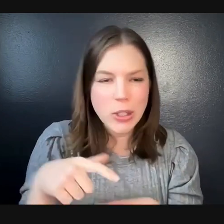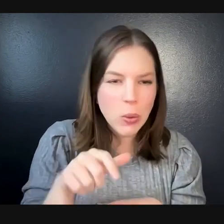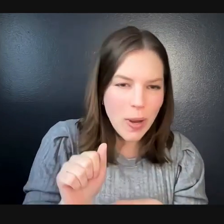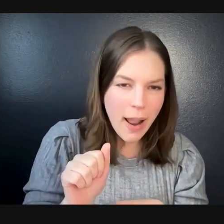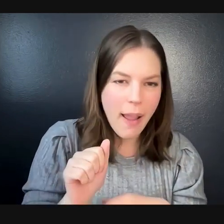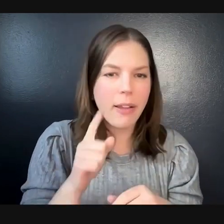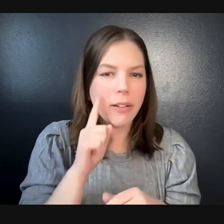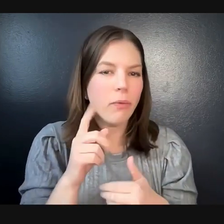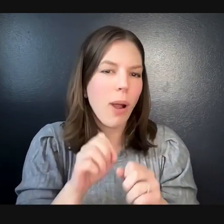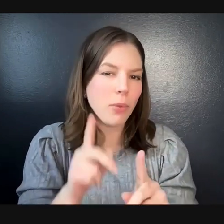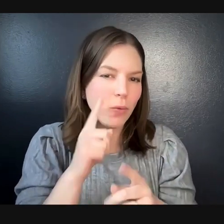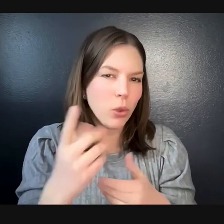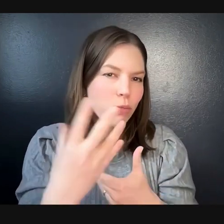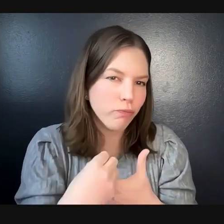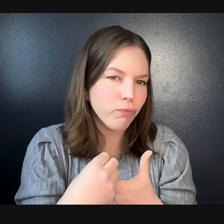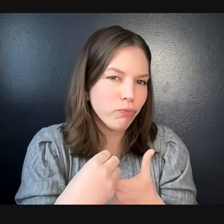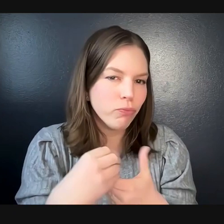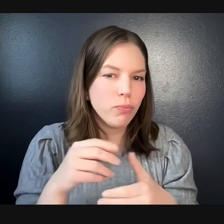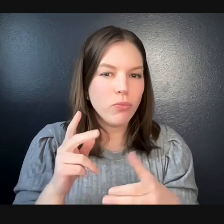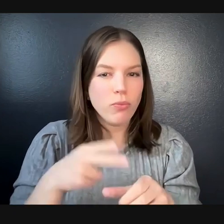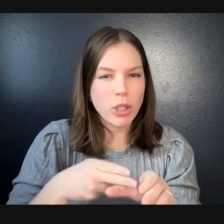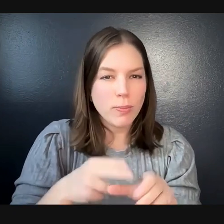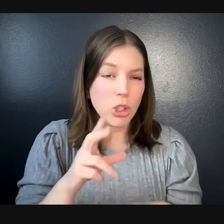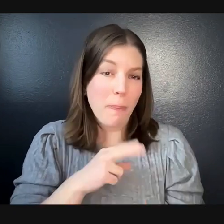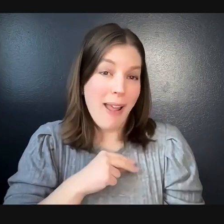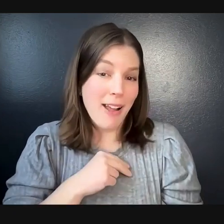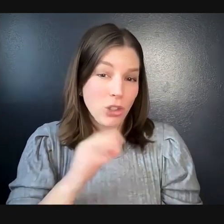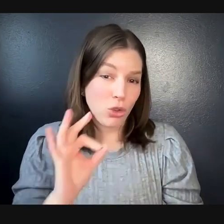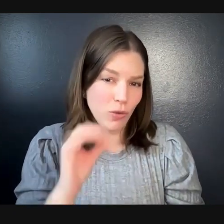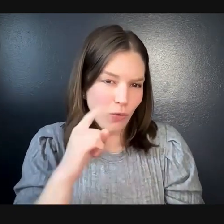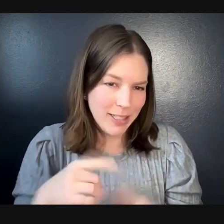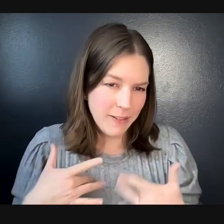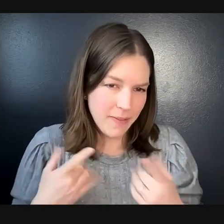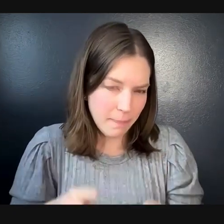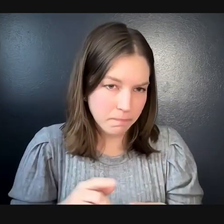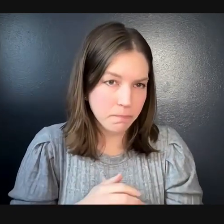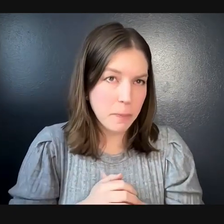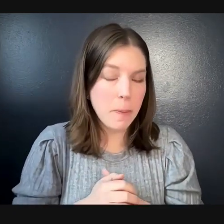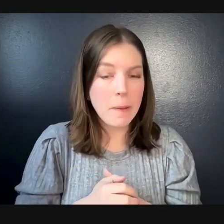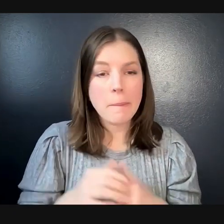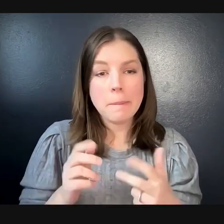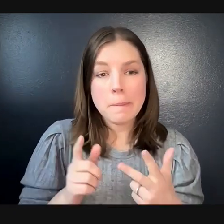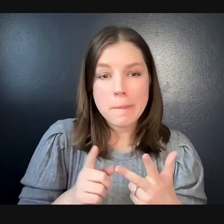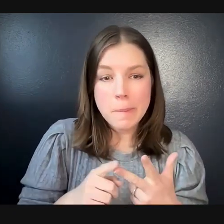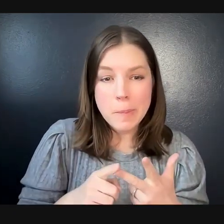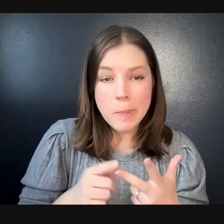And then we will have a Q&A time for questions and answers. And then we'll give you a badge of completion when